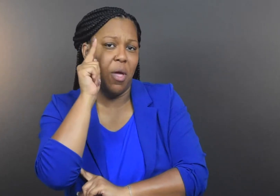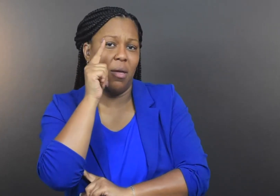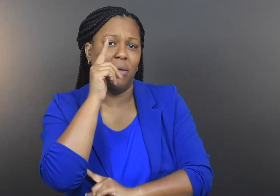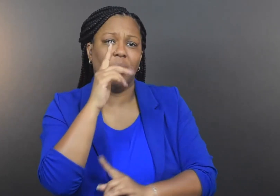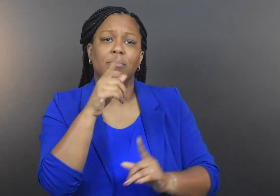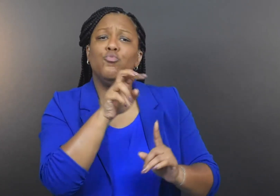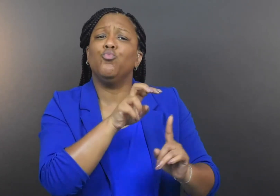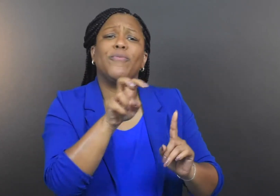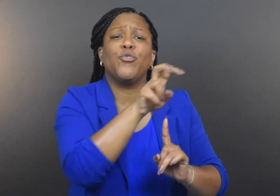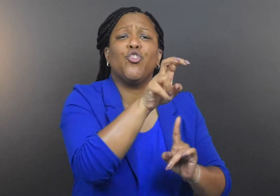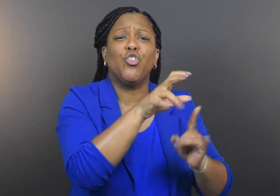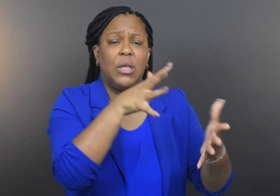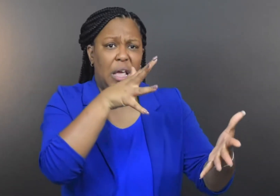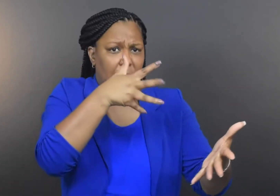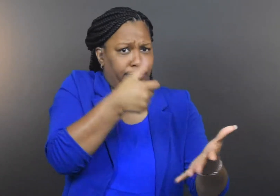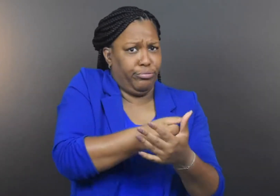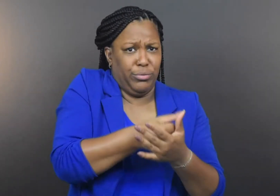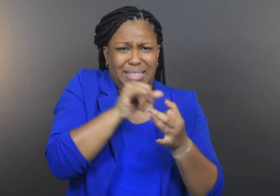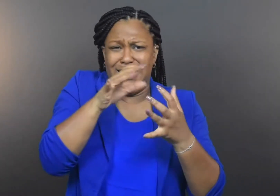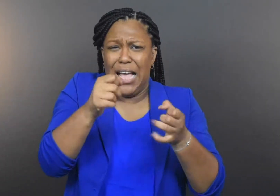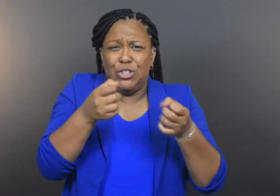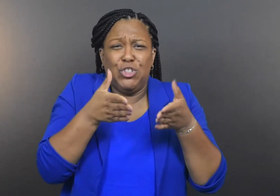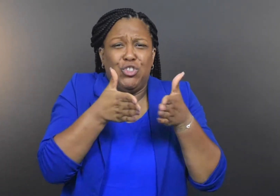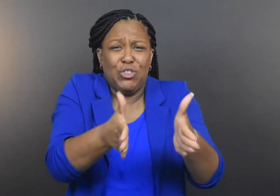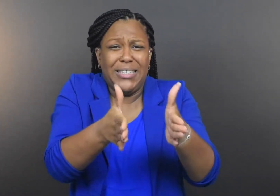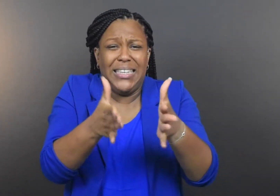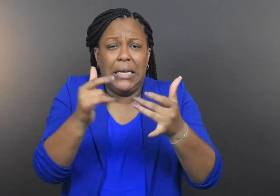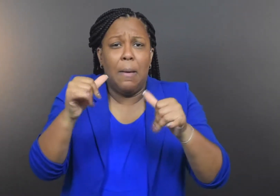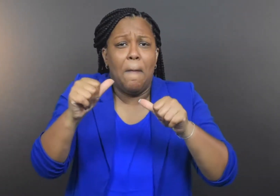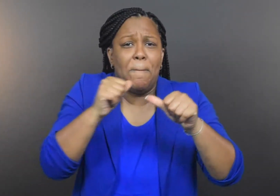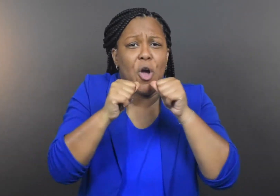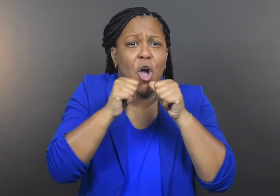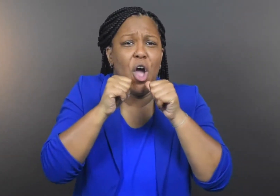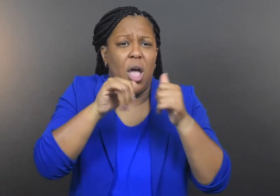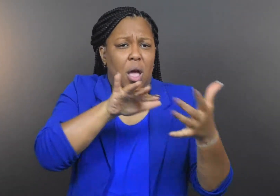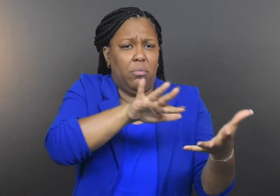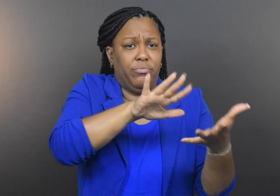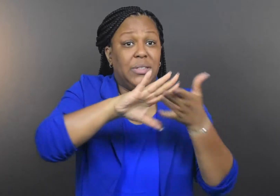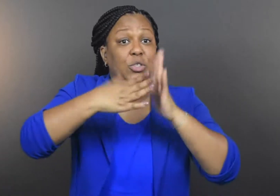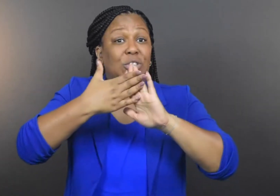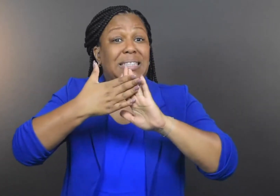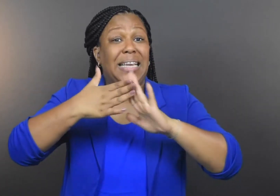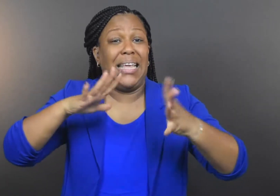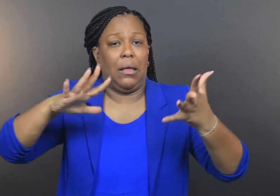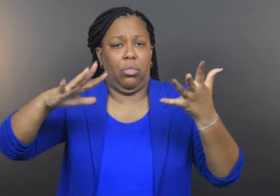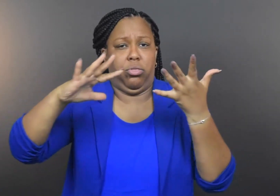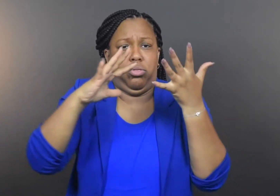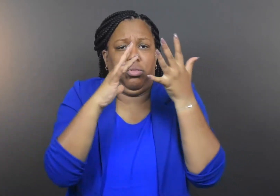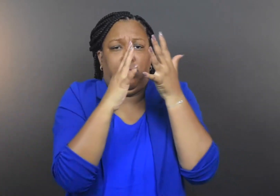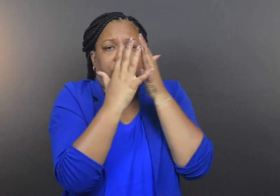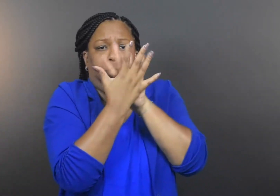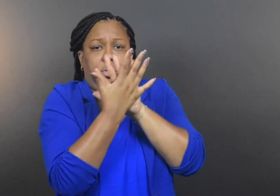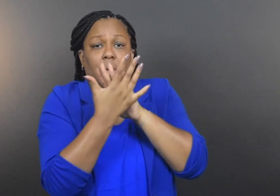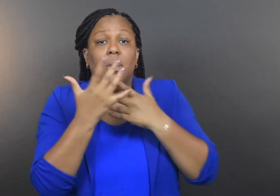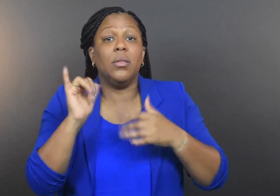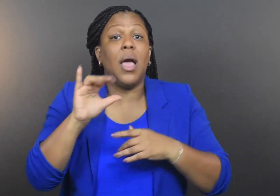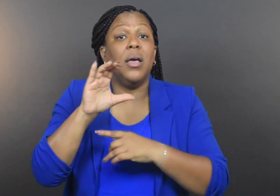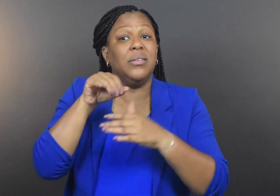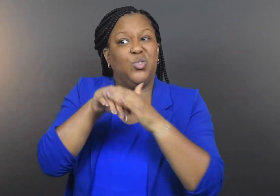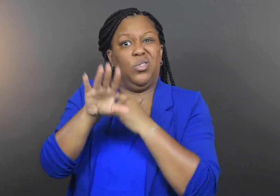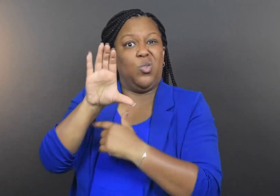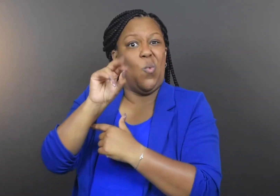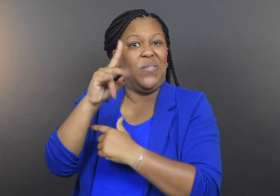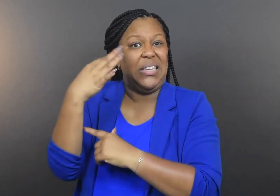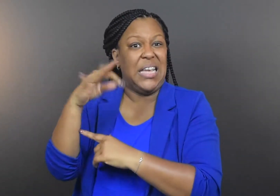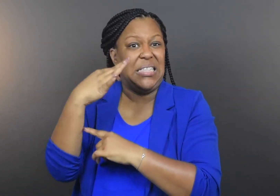crammed into streets and bars, turning the city and the region into a COVID-19 hotspot.